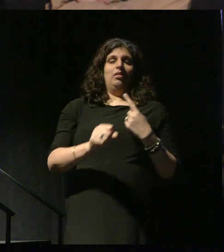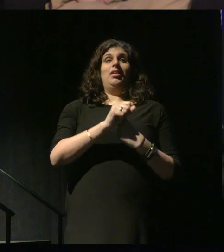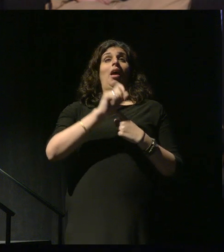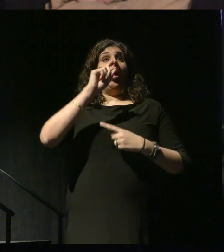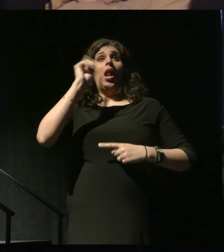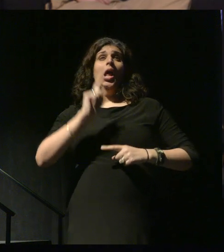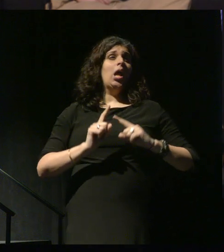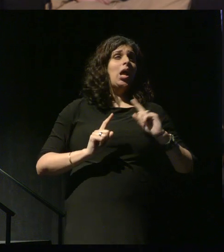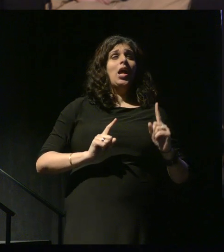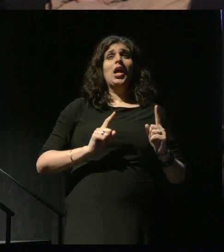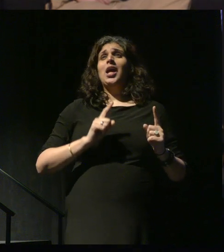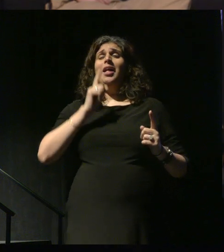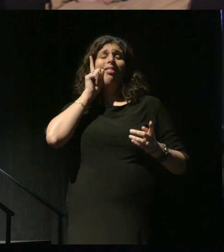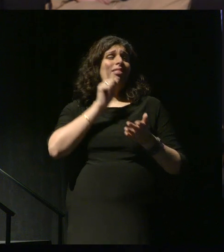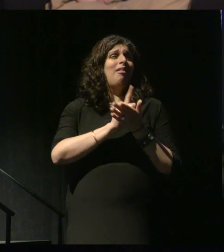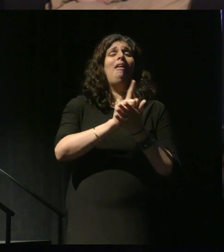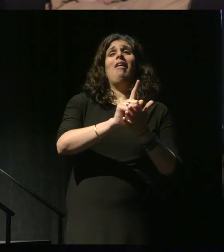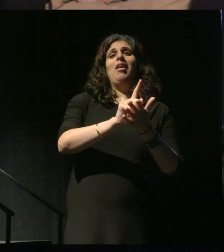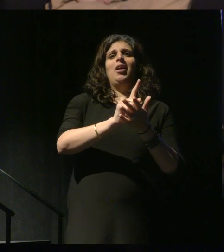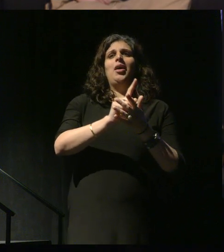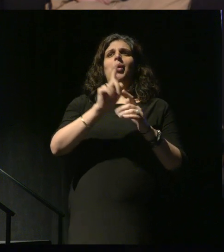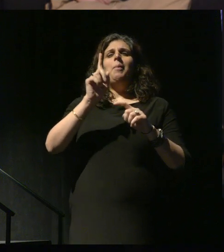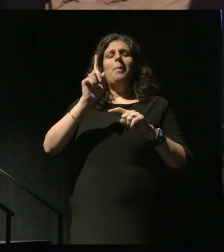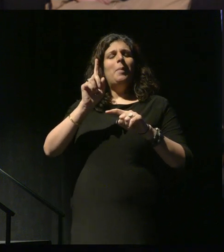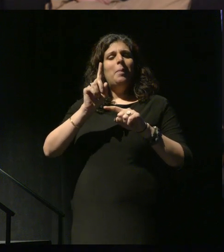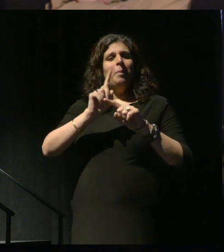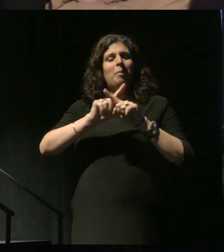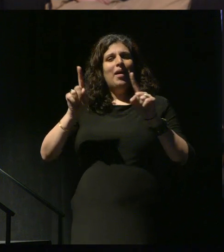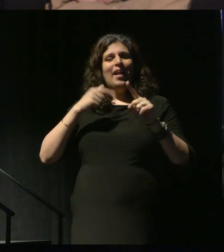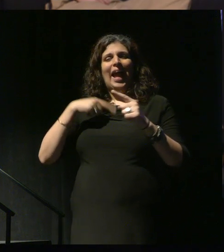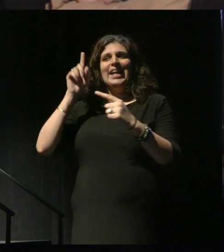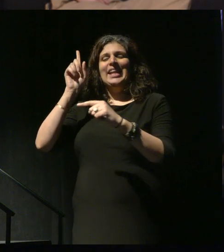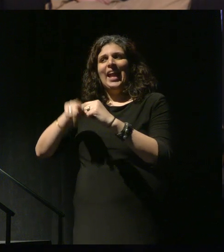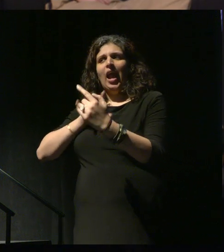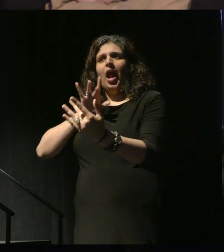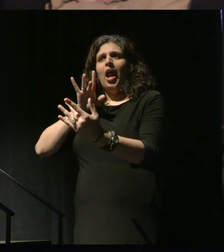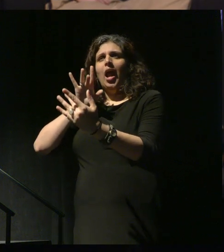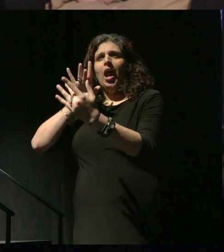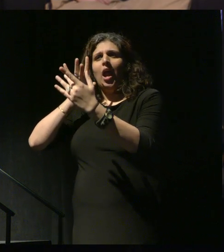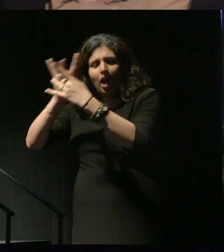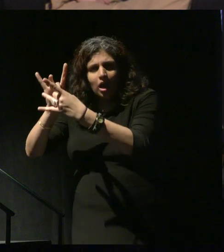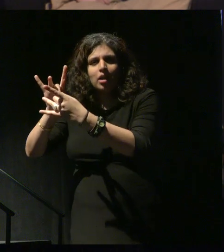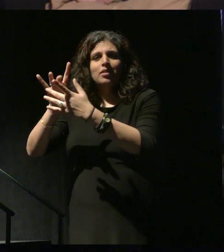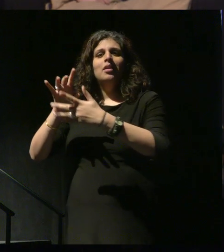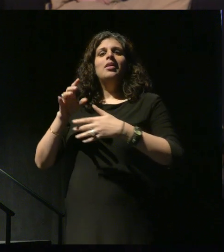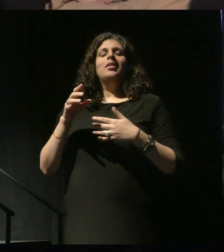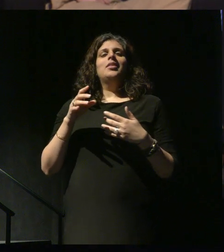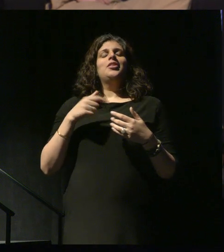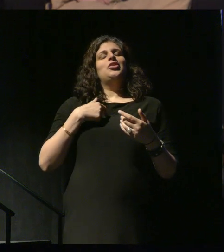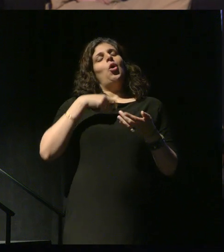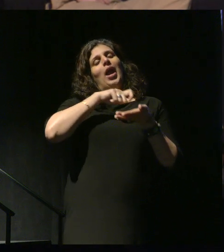and I can't reach the person on the other side. So I wrote this love letter about it,